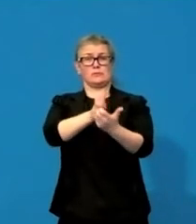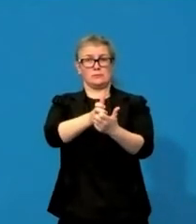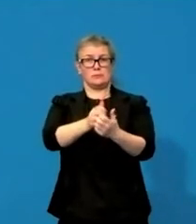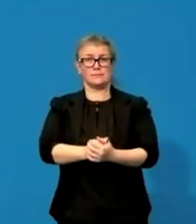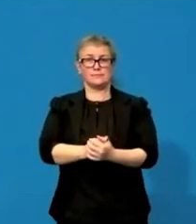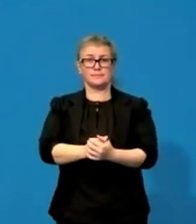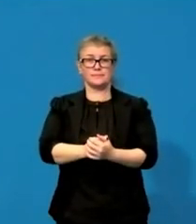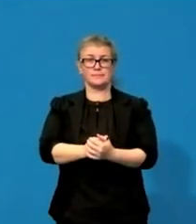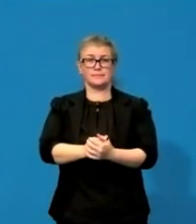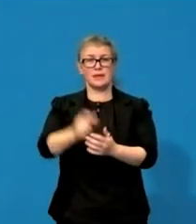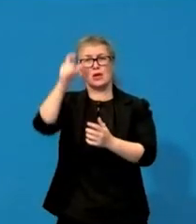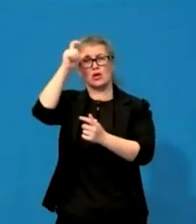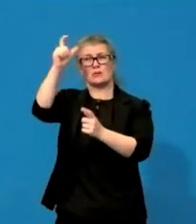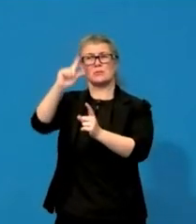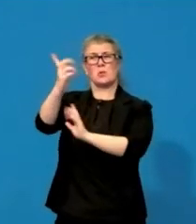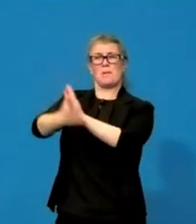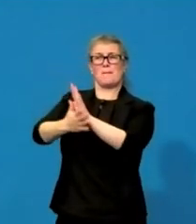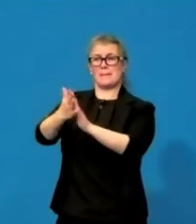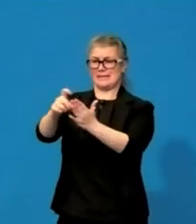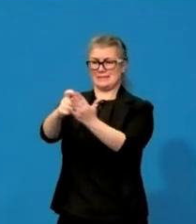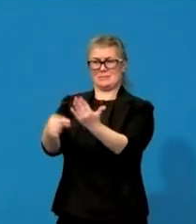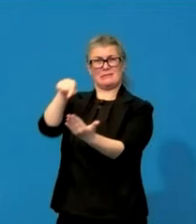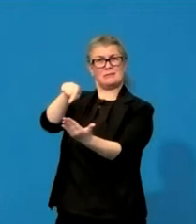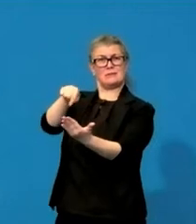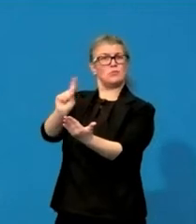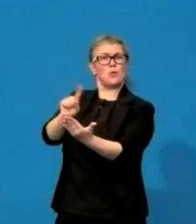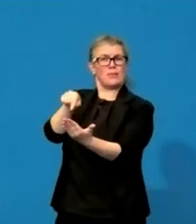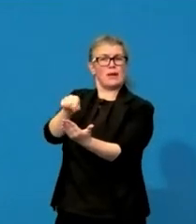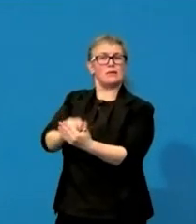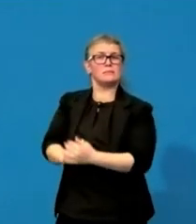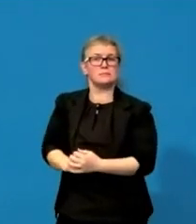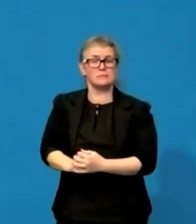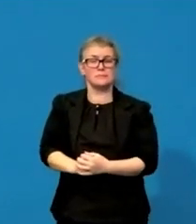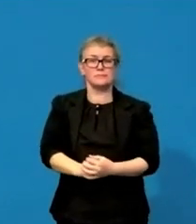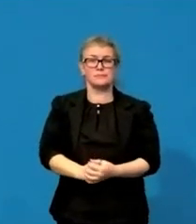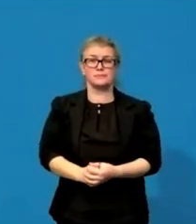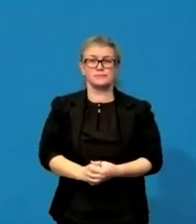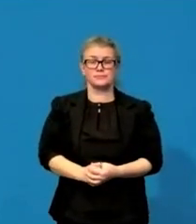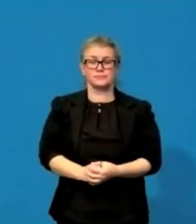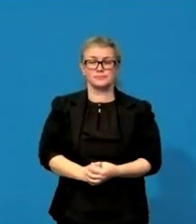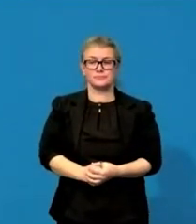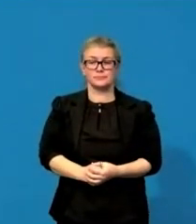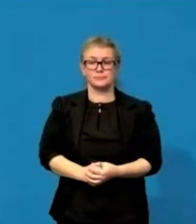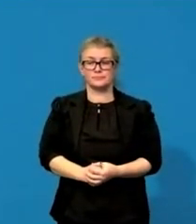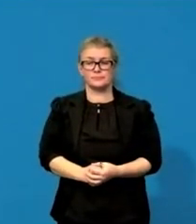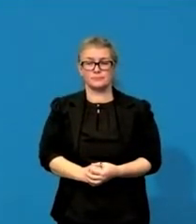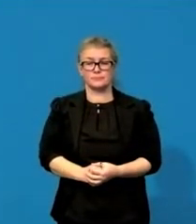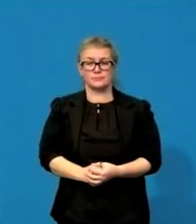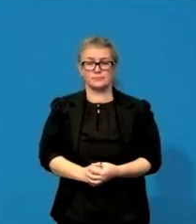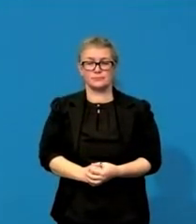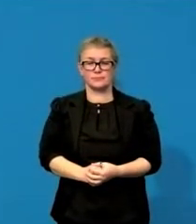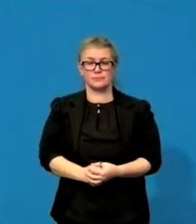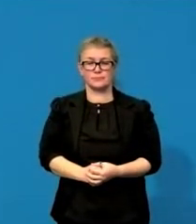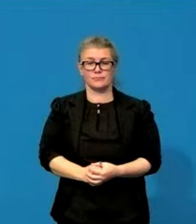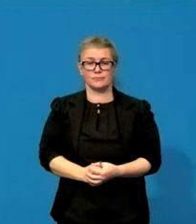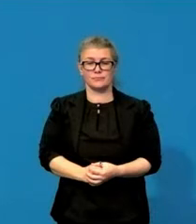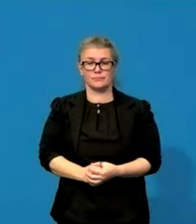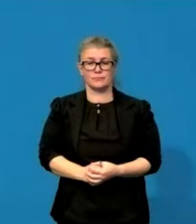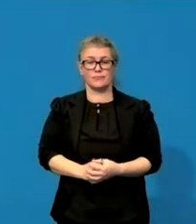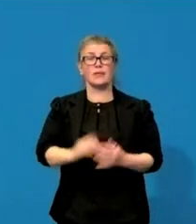disability mean, and, finally, previous negative experience of these people with